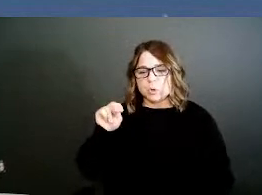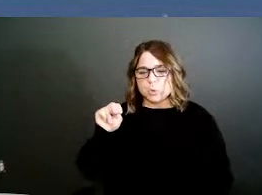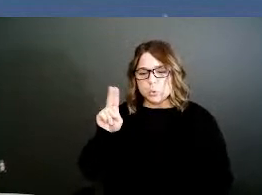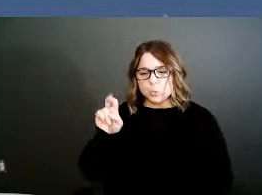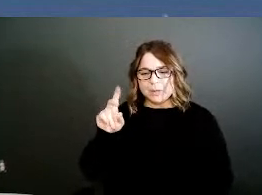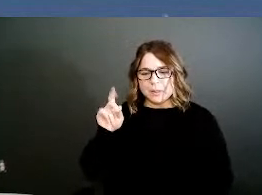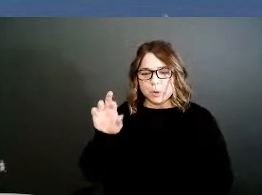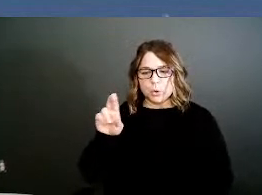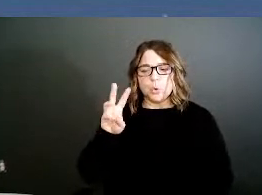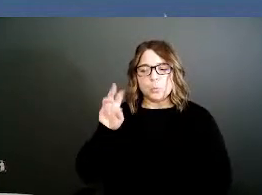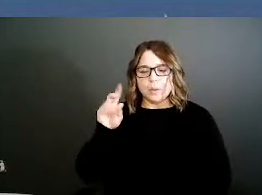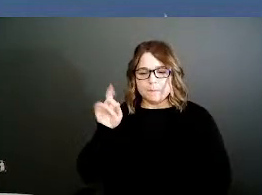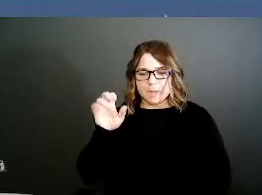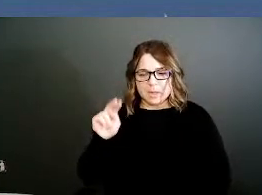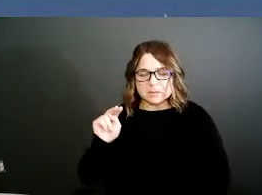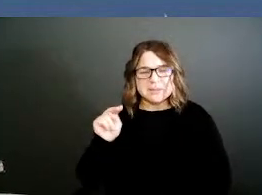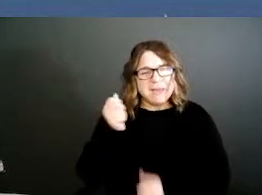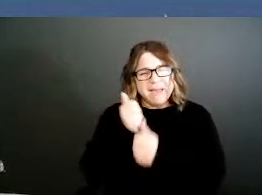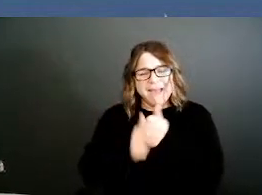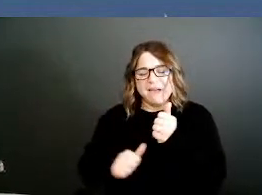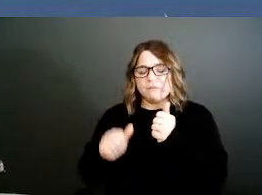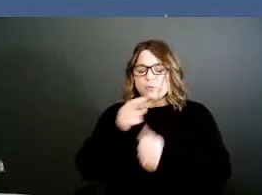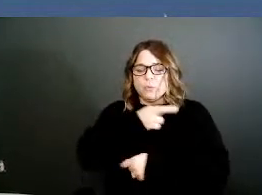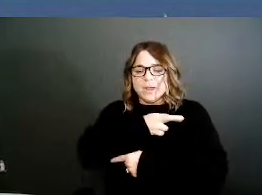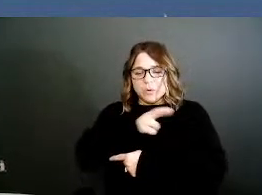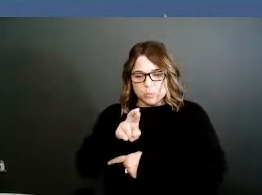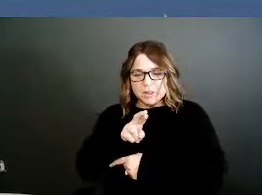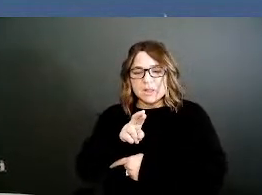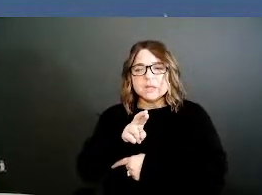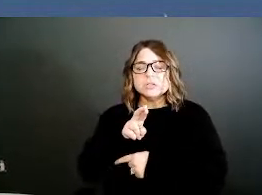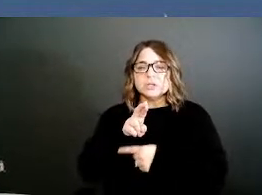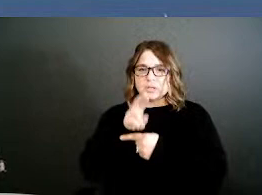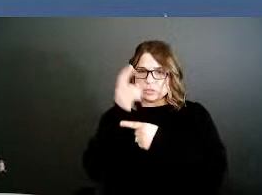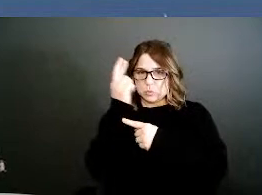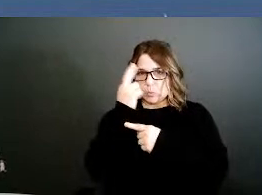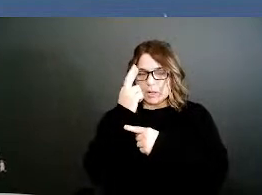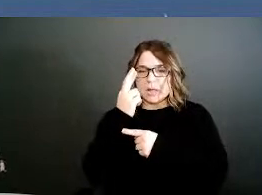NUCLEAR WEAPONS ARE HUMAN-CAUSED EVIL. INDEED NEARLY EVERY RELIGIOUS INSTITUTION RECOGNIZES THAT